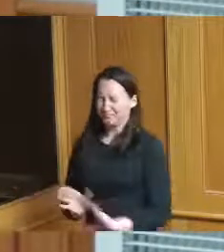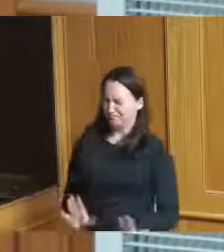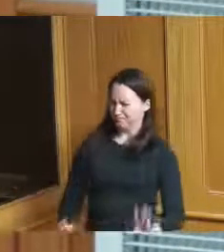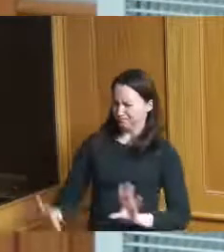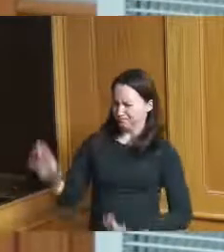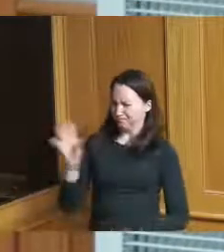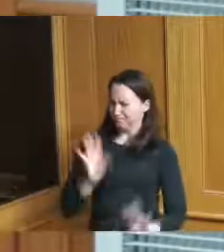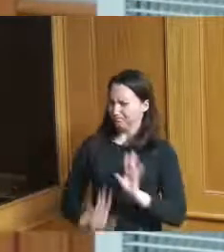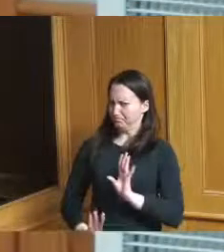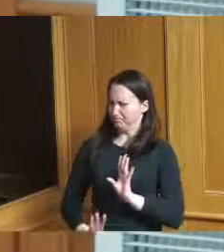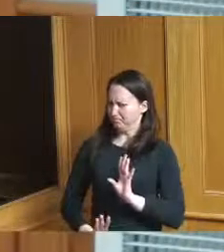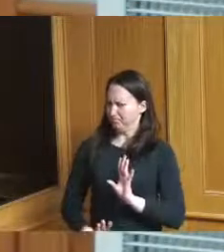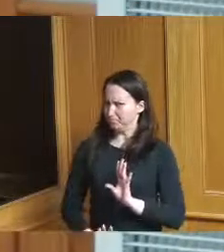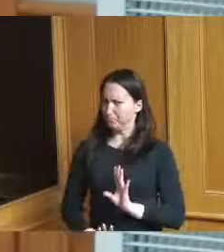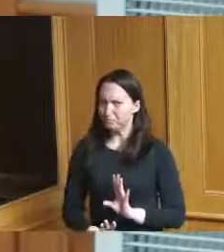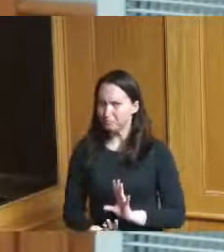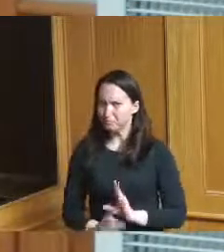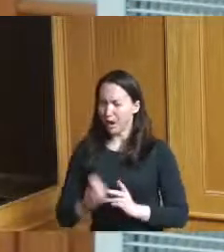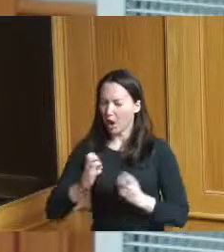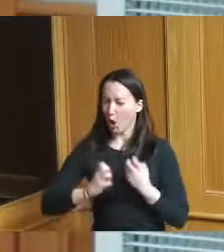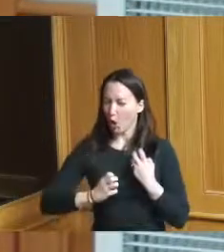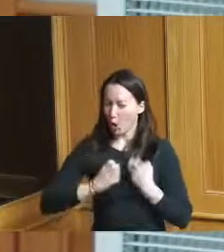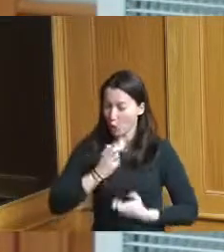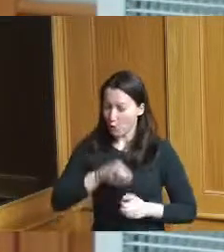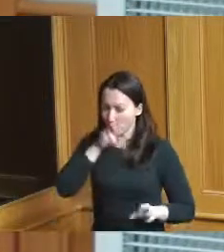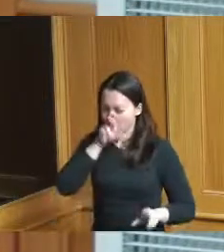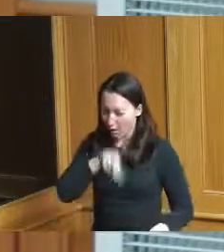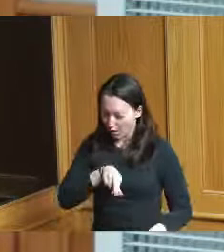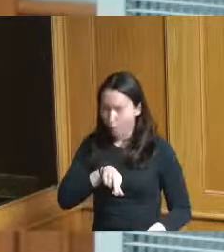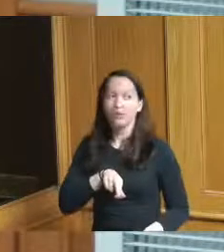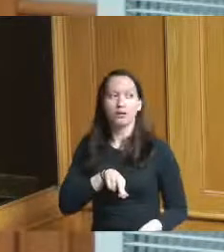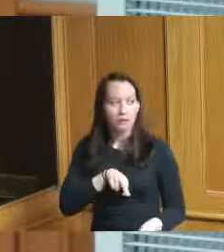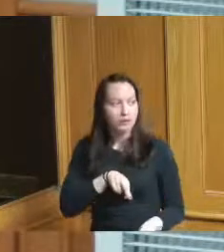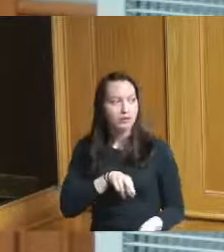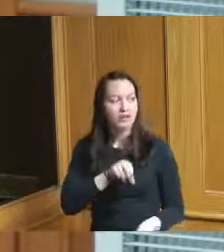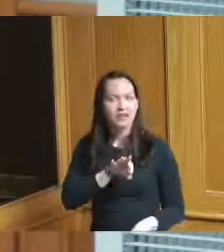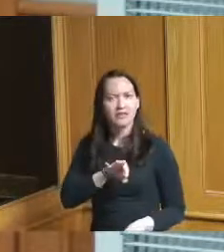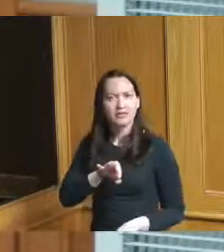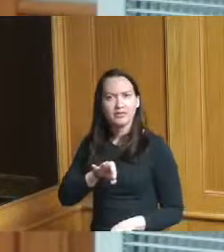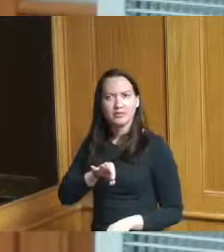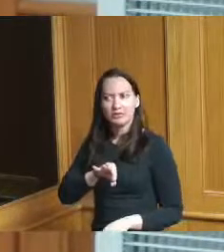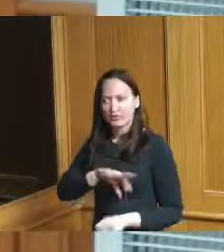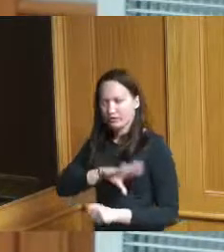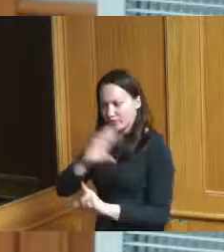like that's a that's an emotional loss and if that doesn't move you to make the decision